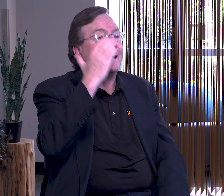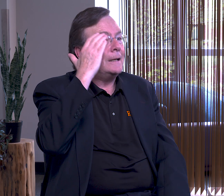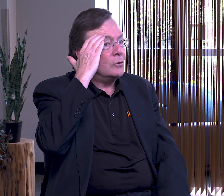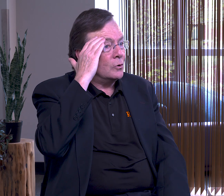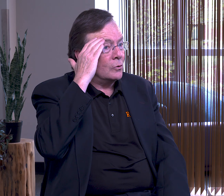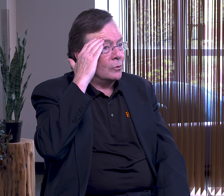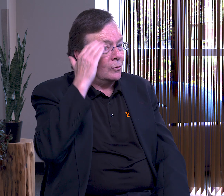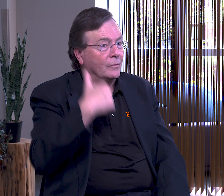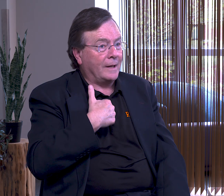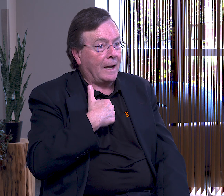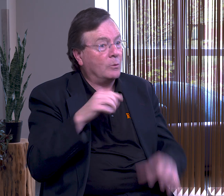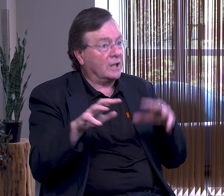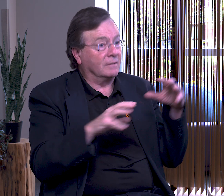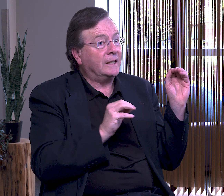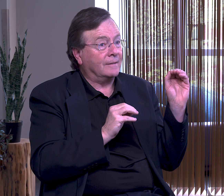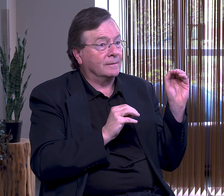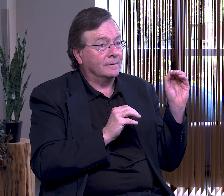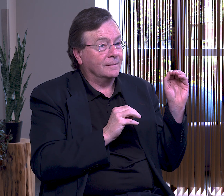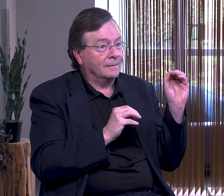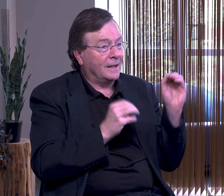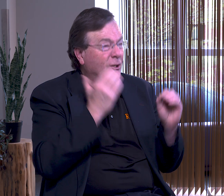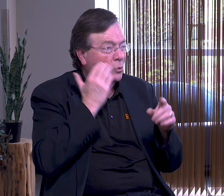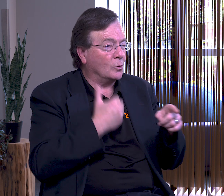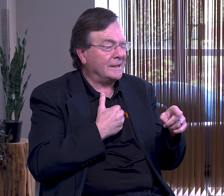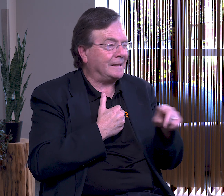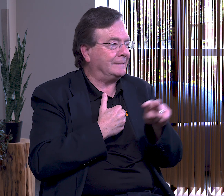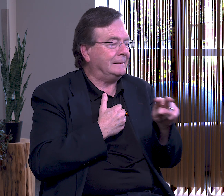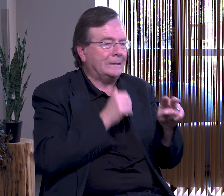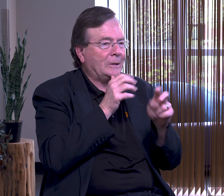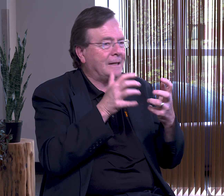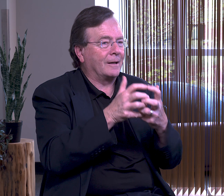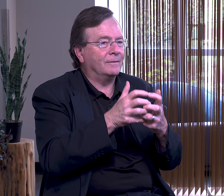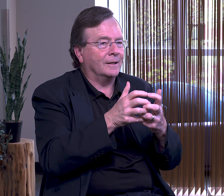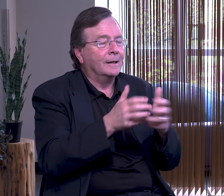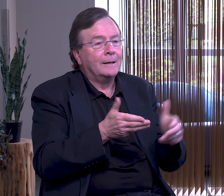and he knew that I was going to leave. He knew. He said, you know, he's not going to fit.